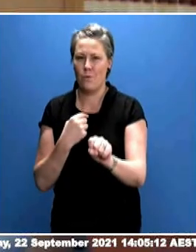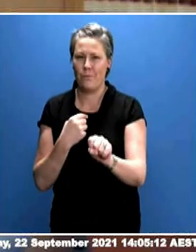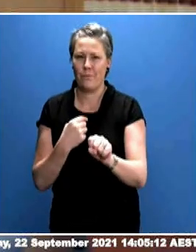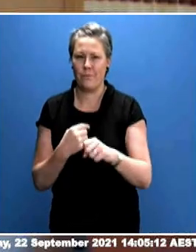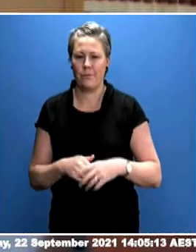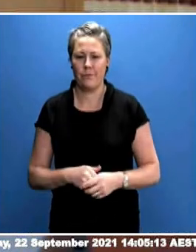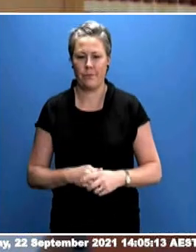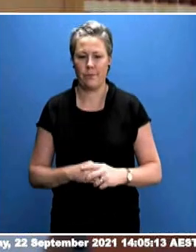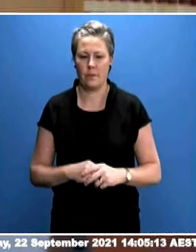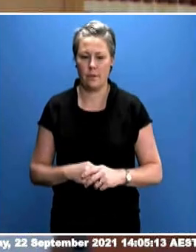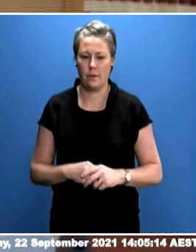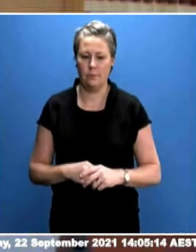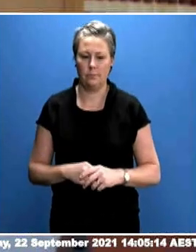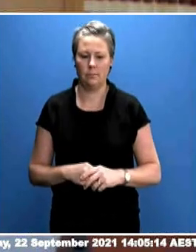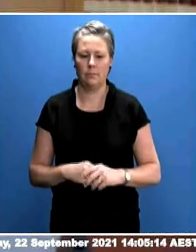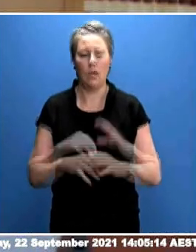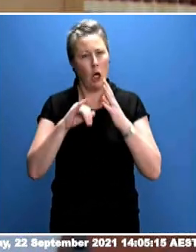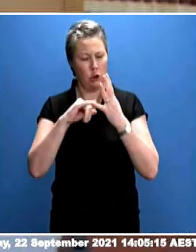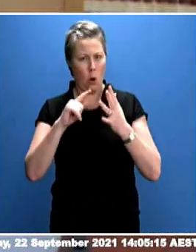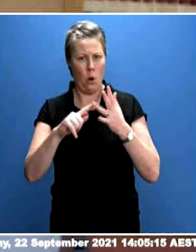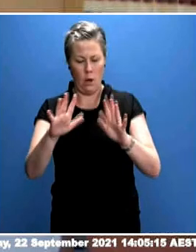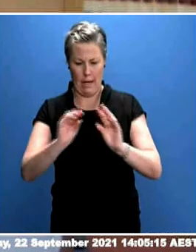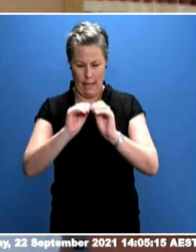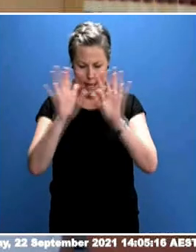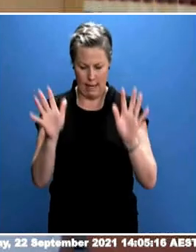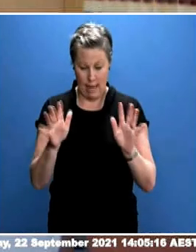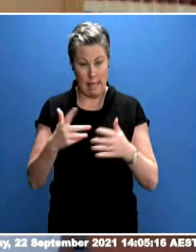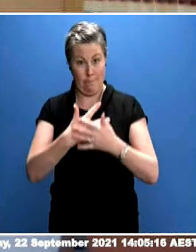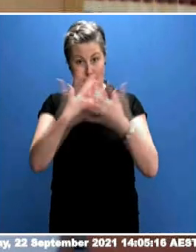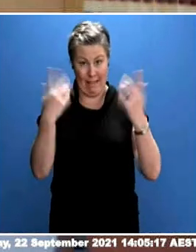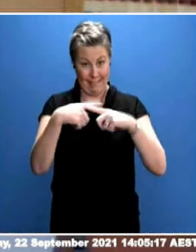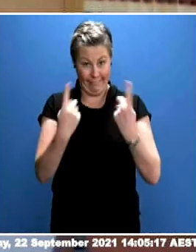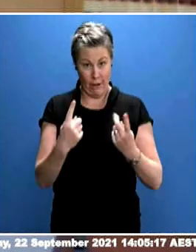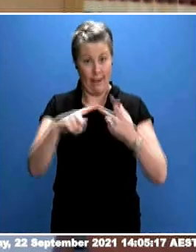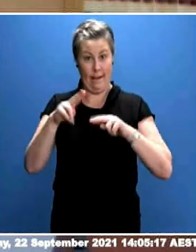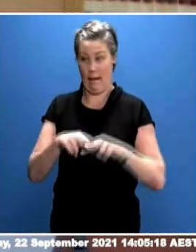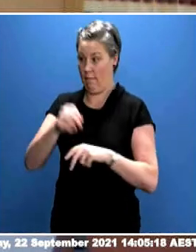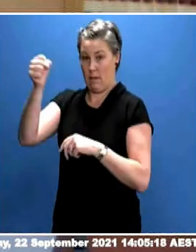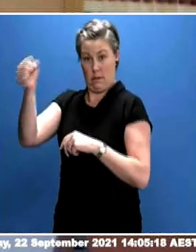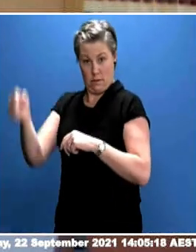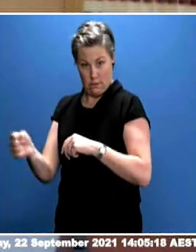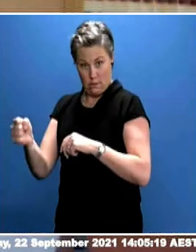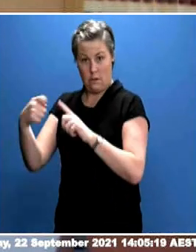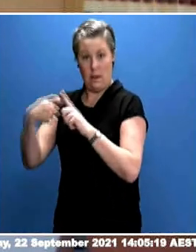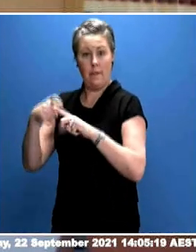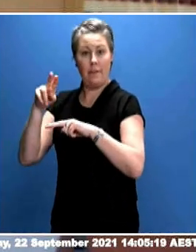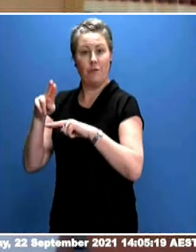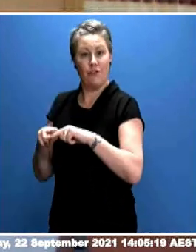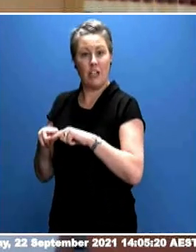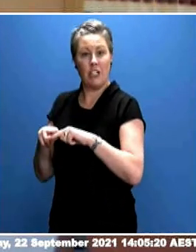So the critical difference is that if you're in the Kath French Secure Care